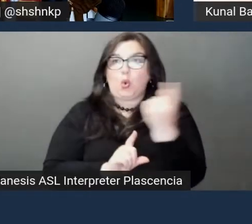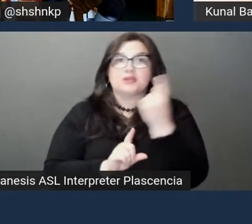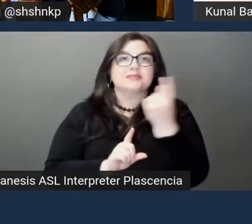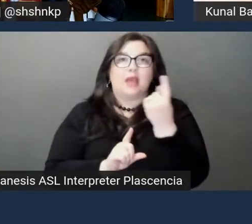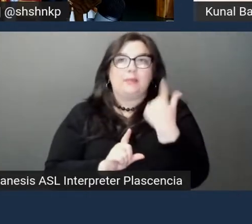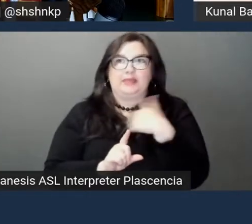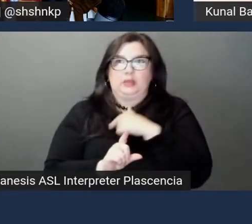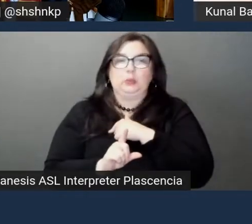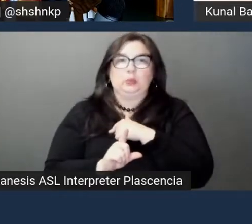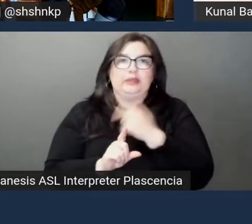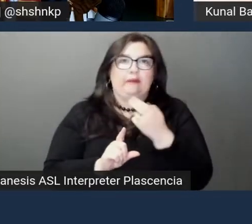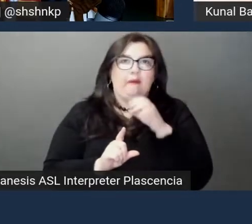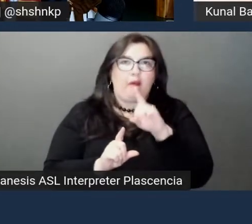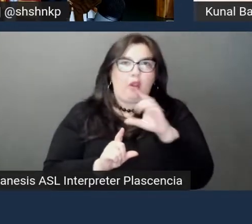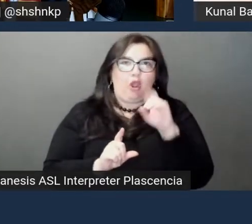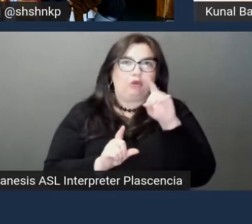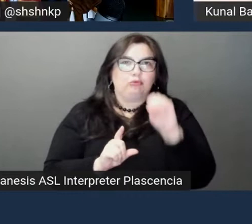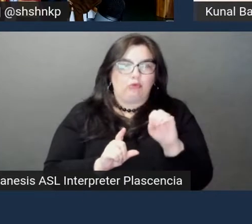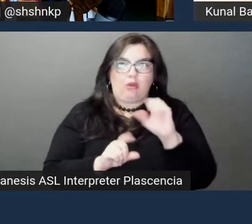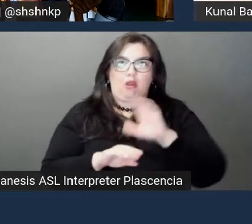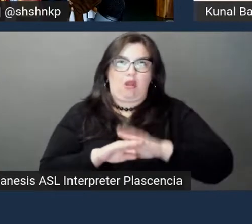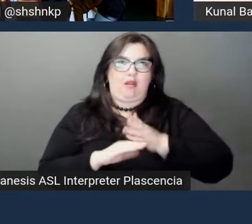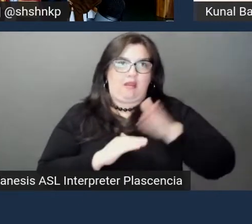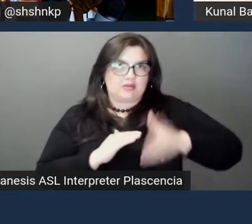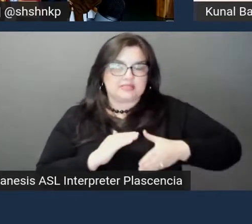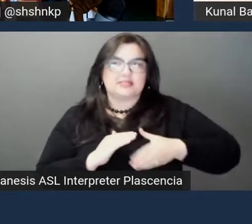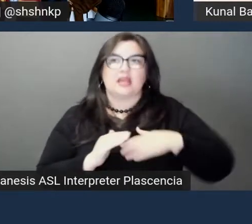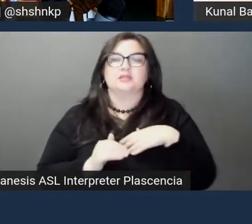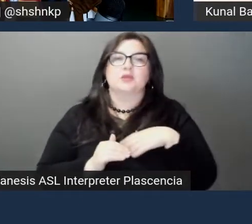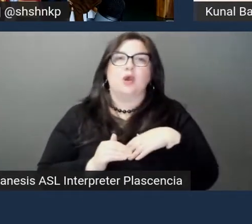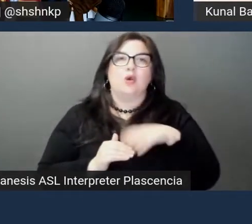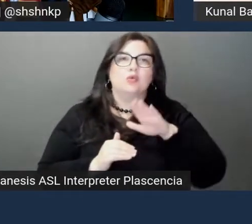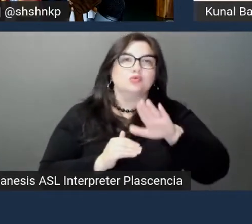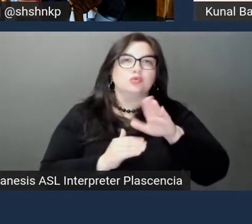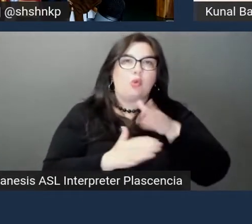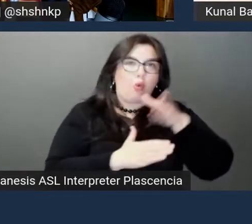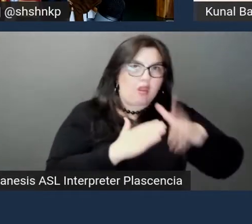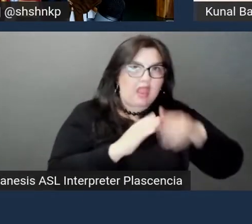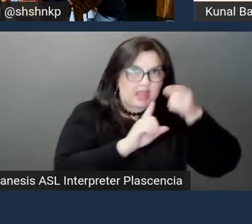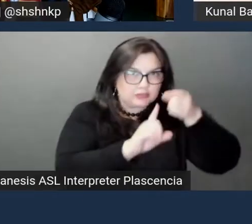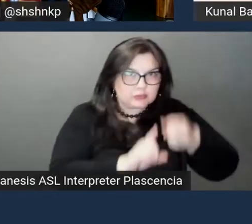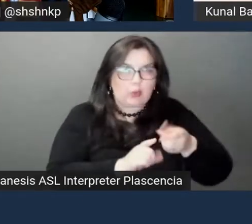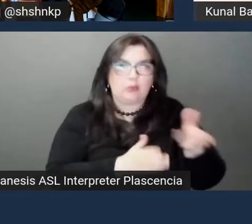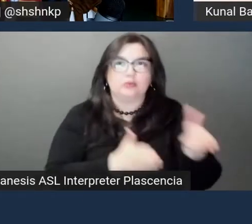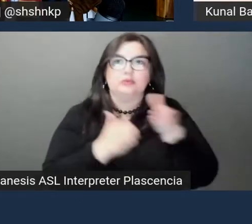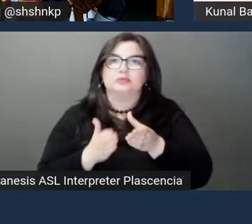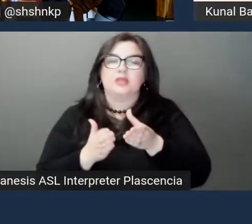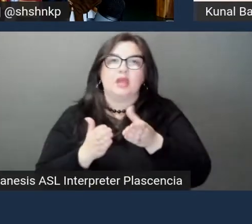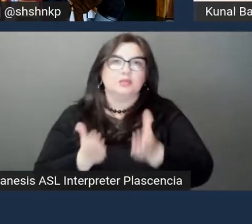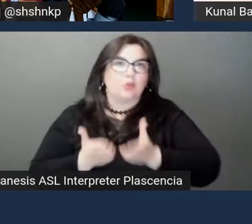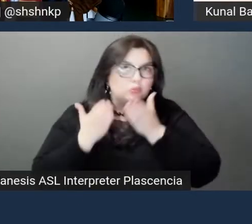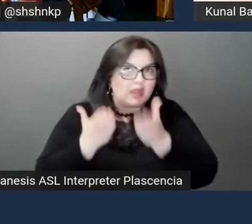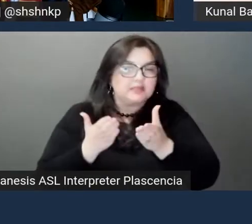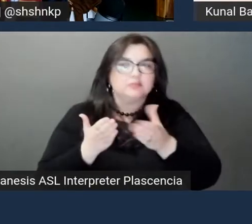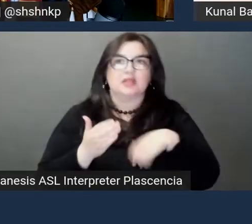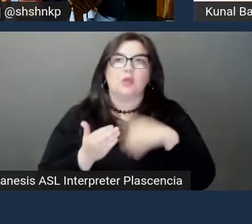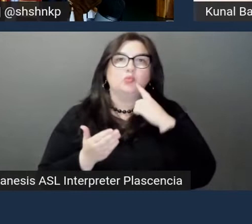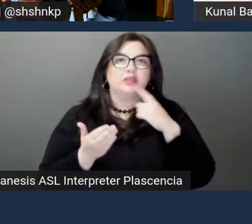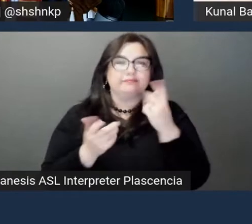So, we basically account for your end goals and pre-cover recommendations and prioritize list of viable pathways for each application,